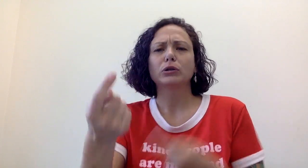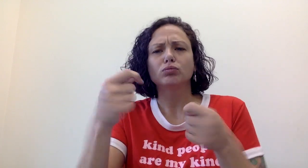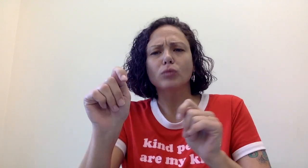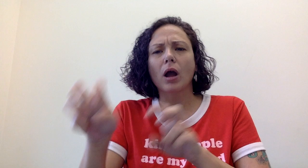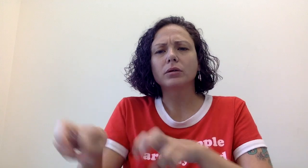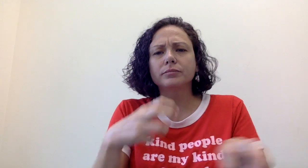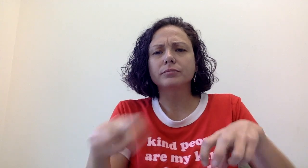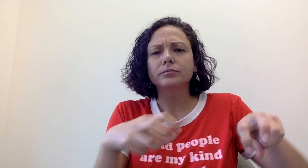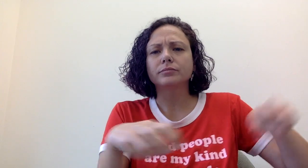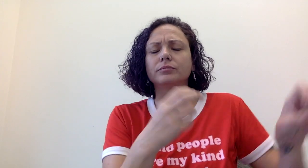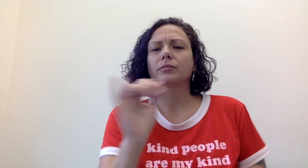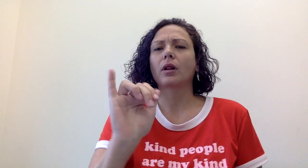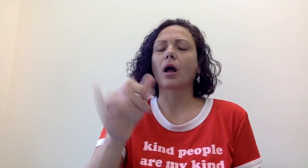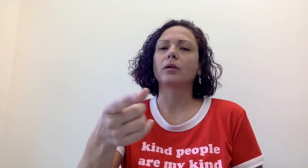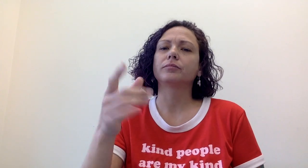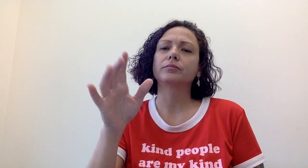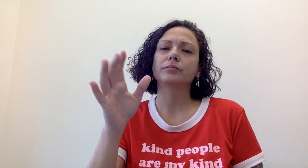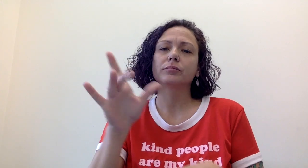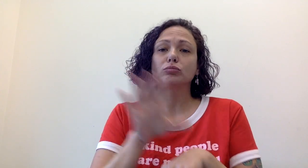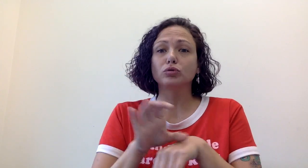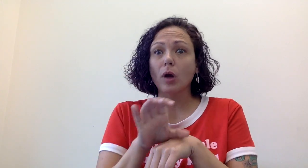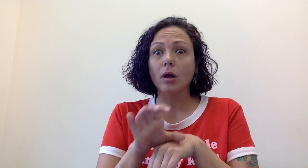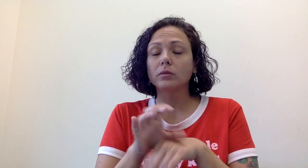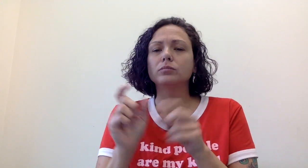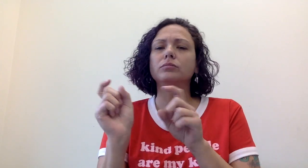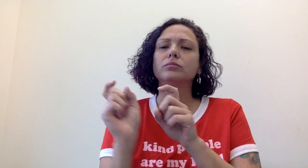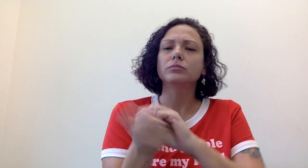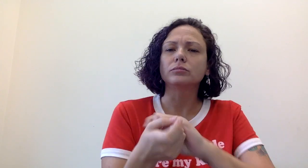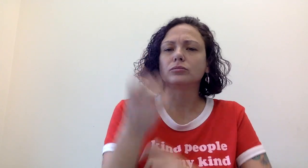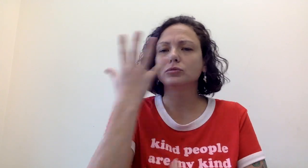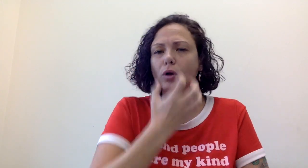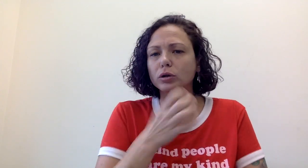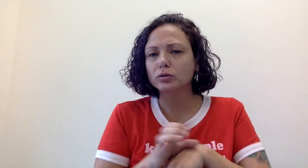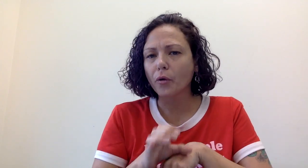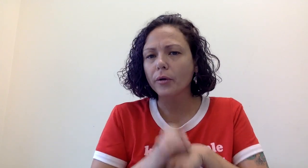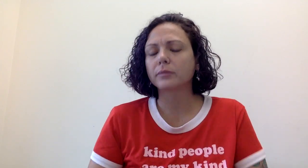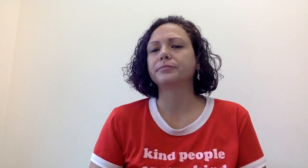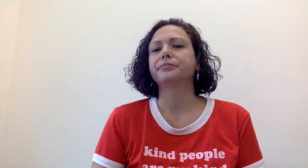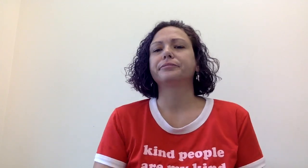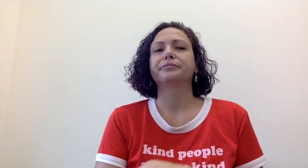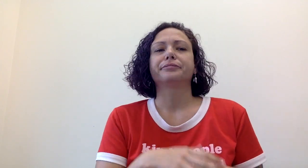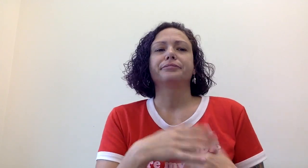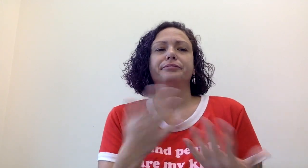Also, try to make a few changes such as eating dark chocolate instead of milk chocolate,